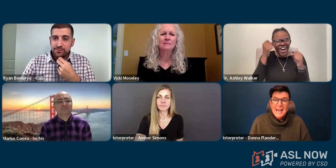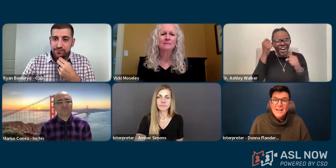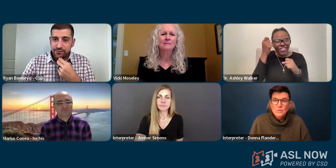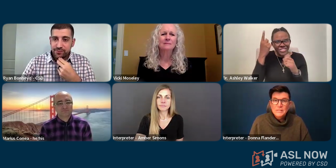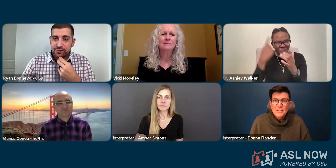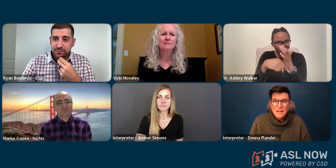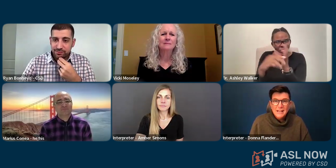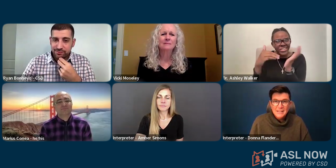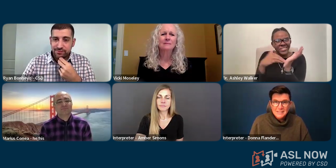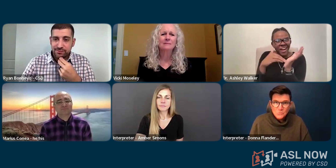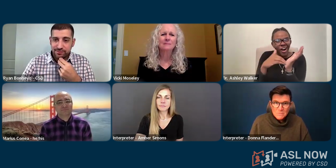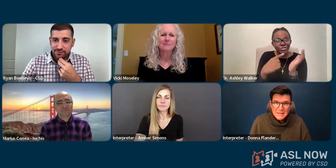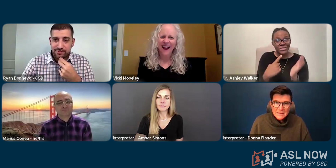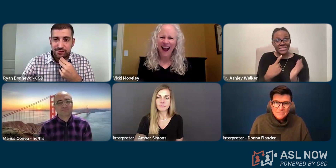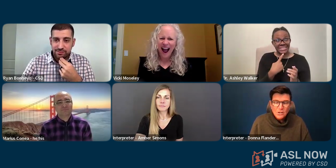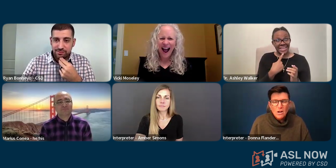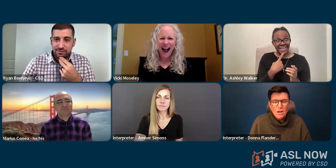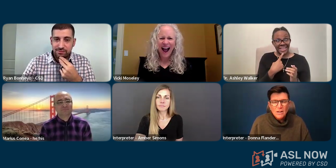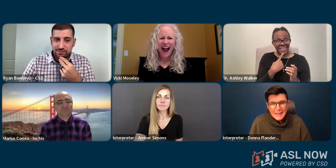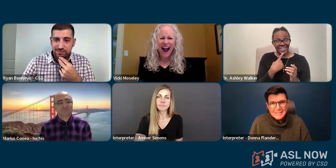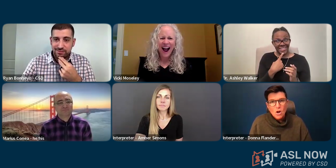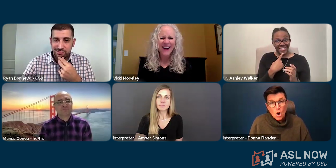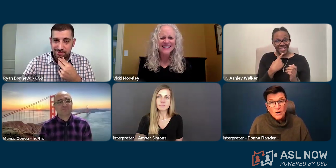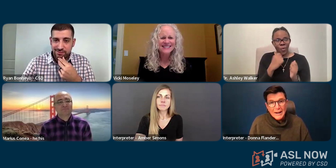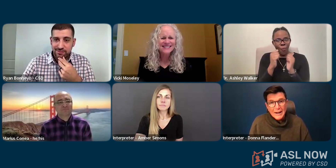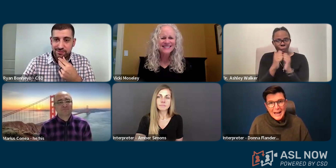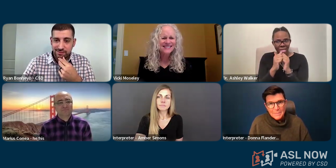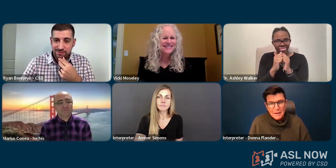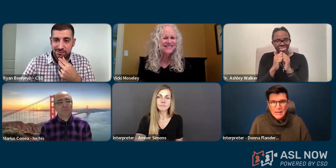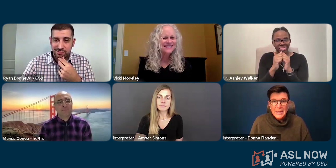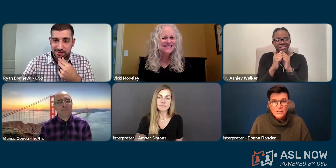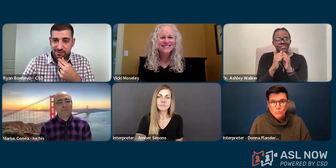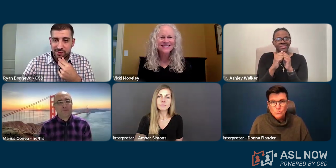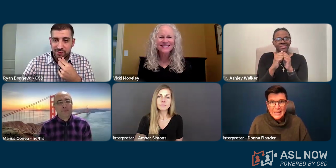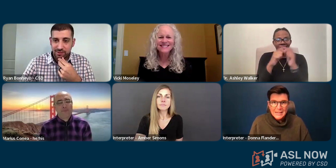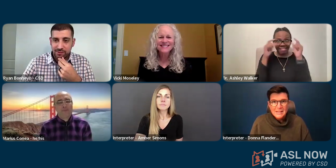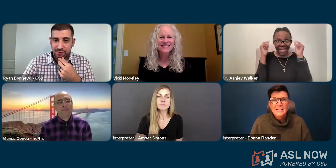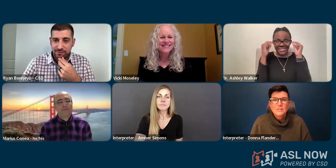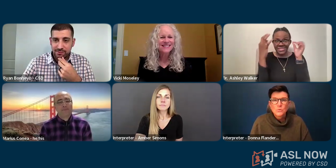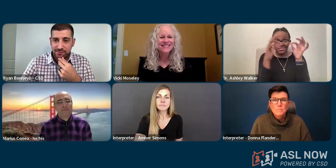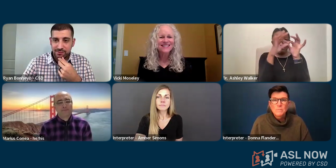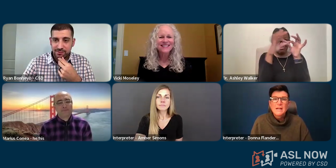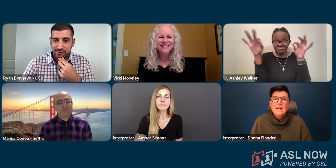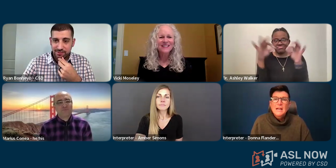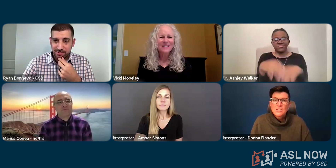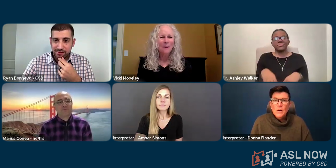And I had those x ray glasses with me, x ray. X-R-A-I, by the way, XRAI glasses with me.